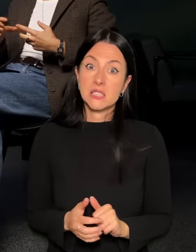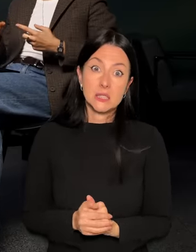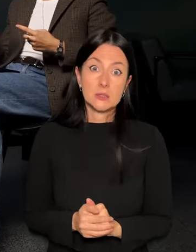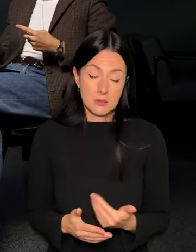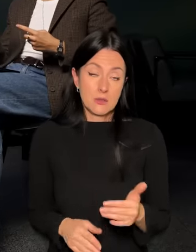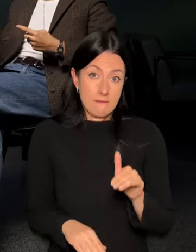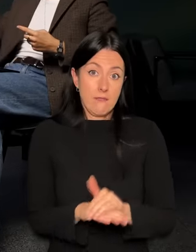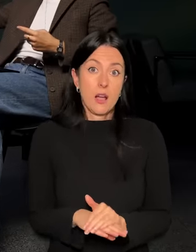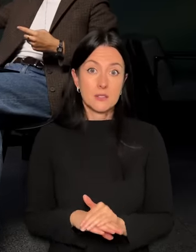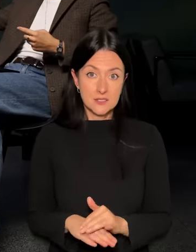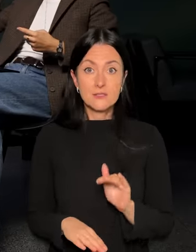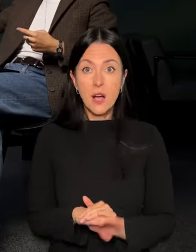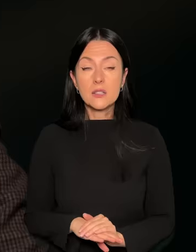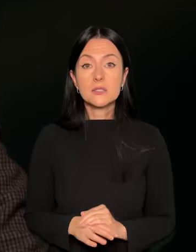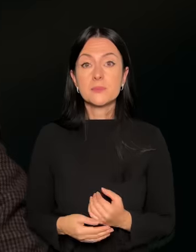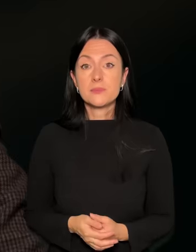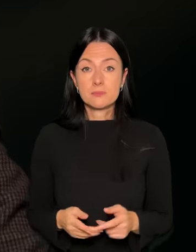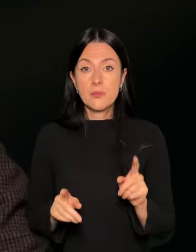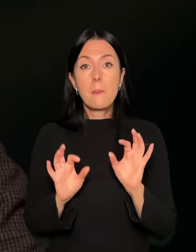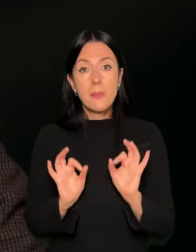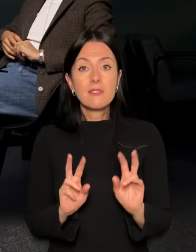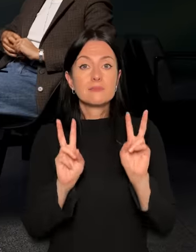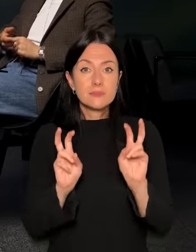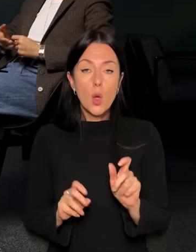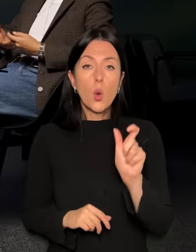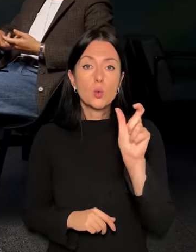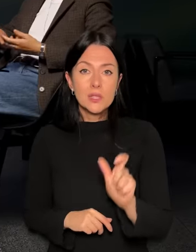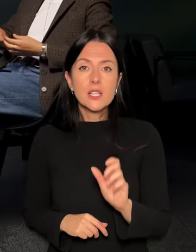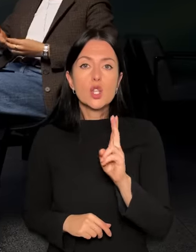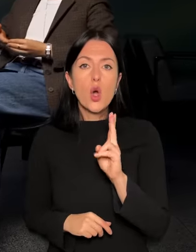It's a fact. They should be correctly called people with cognitive impairments.